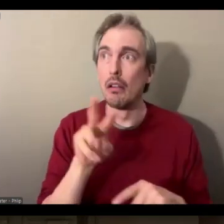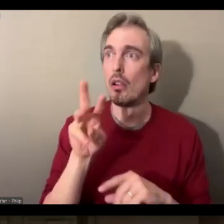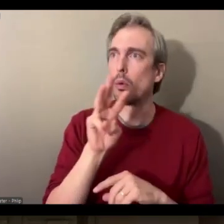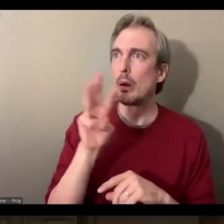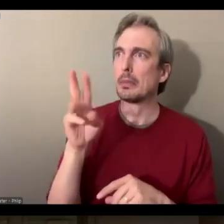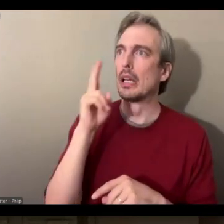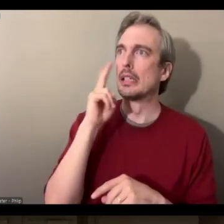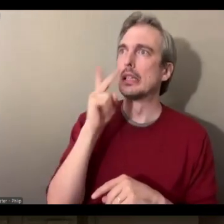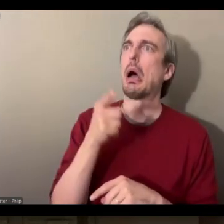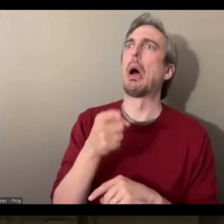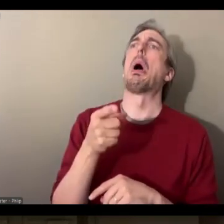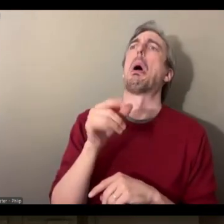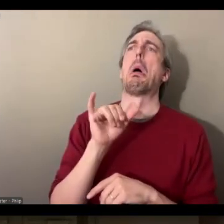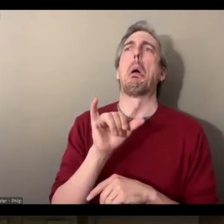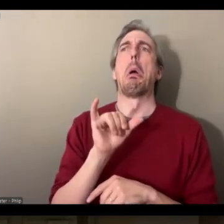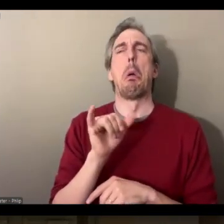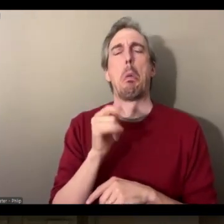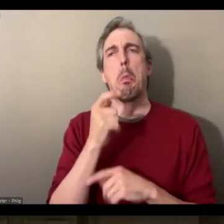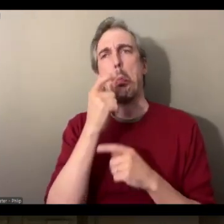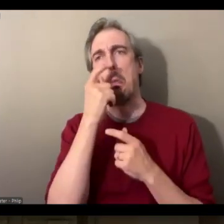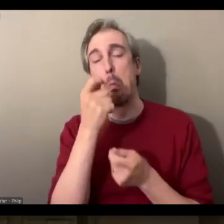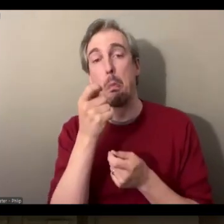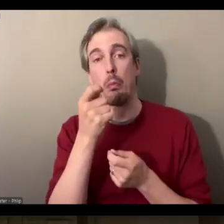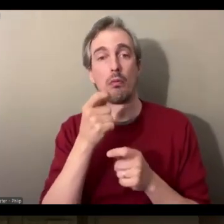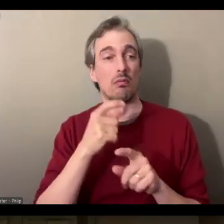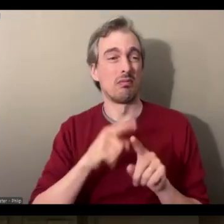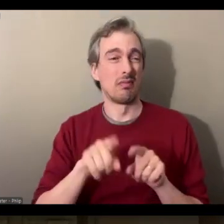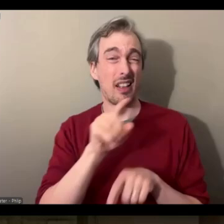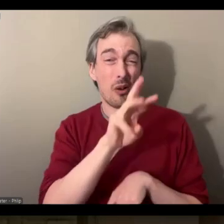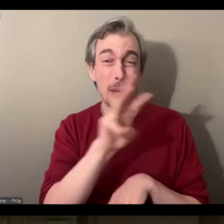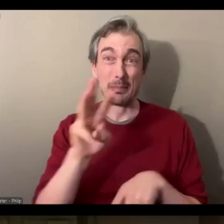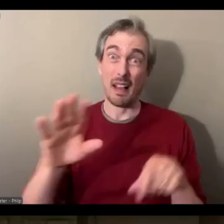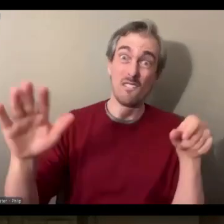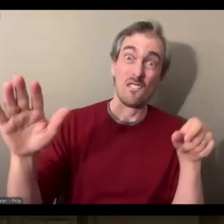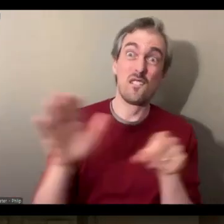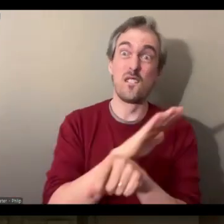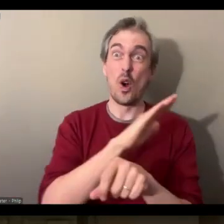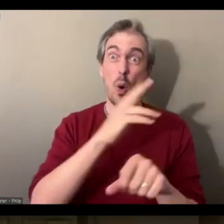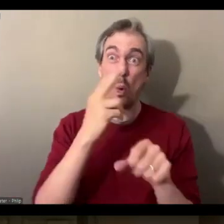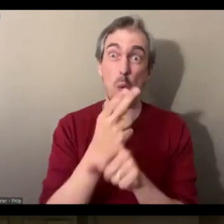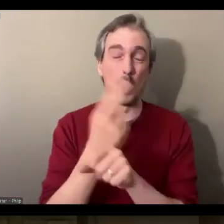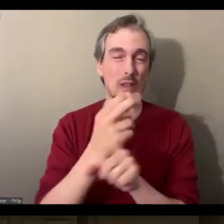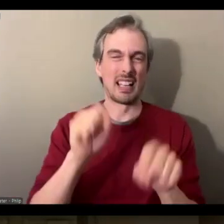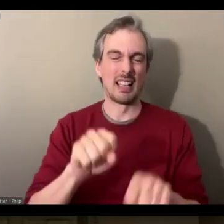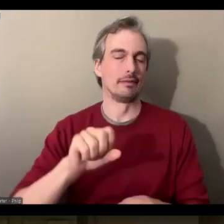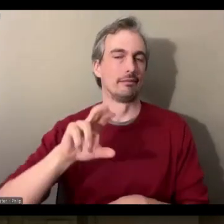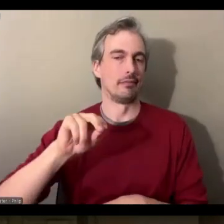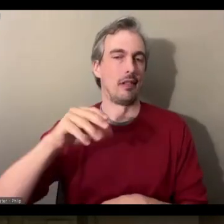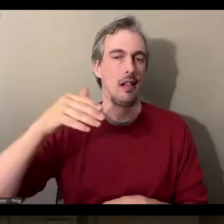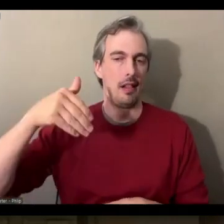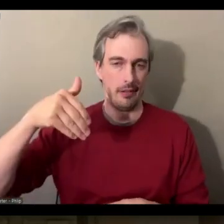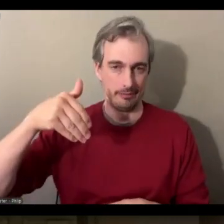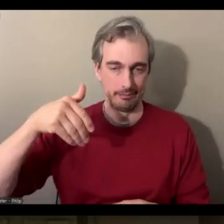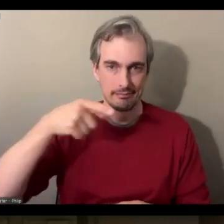to buy a ticket. All of those things are yet to come. So... September, 2022. This is the